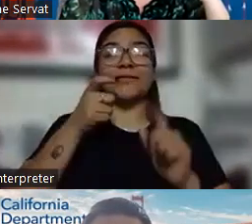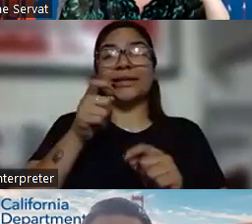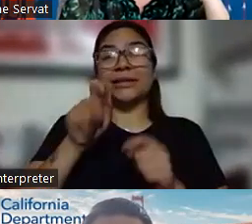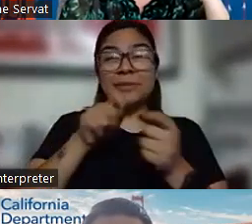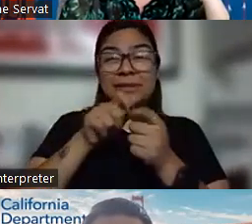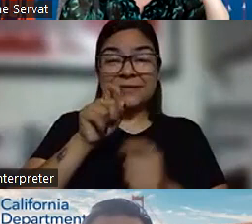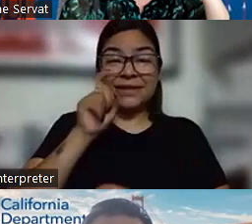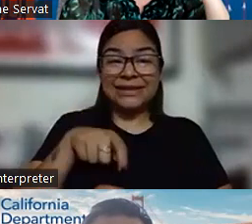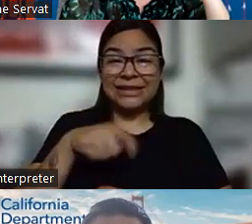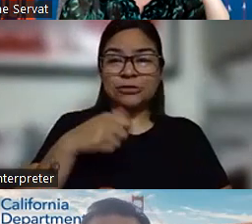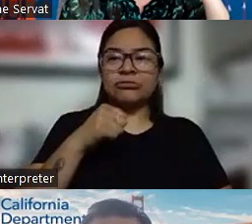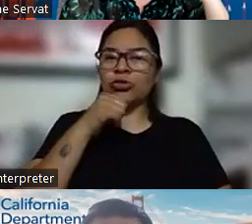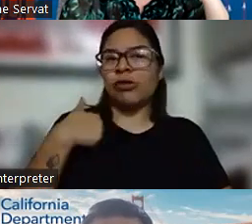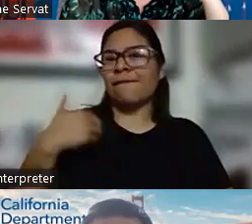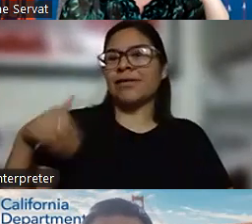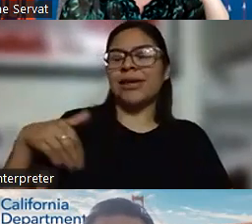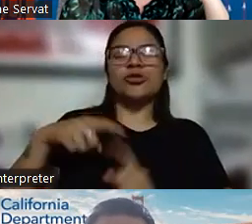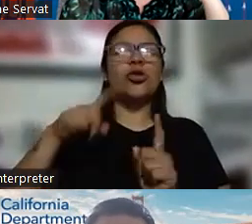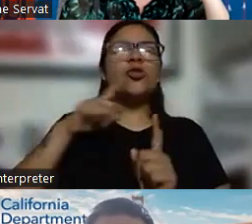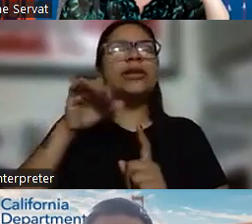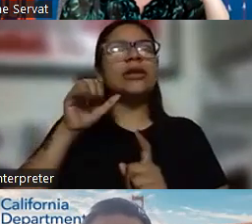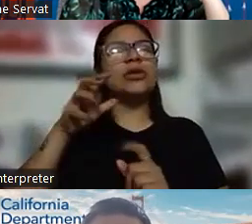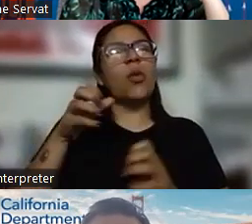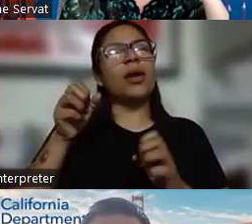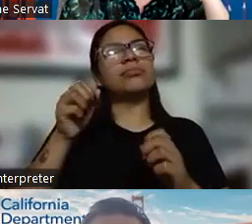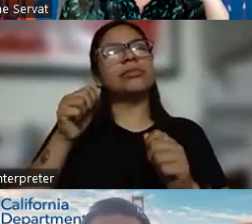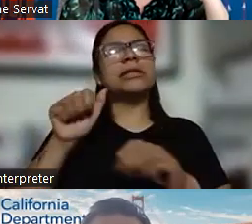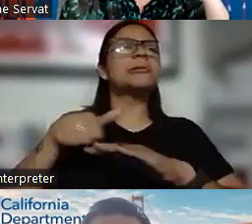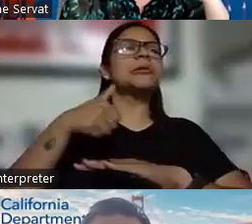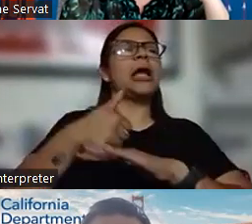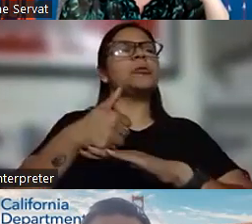want to get to with that sort of like standard intake form but I do want to distinguish that